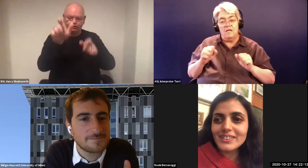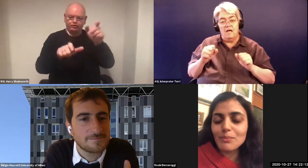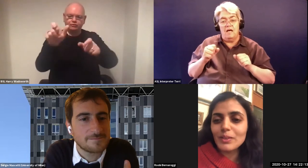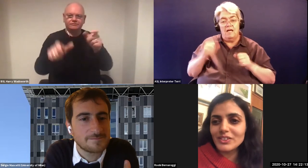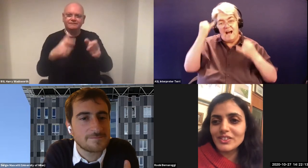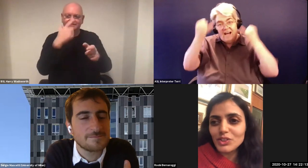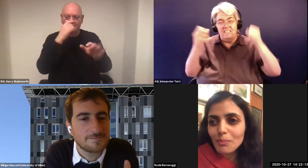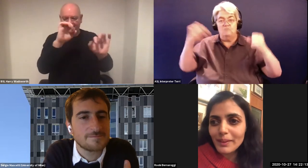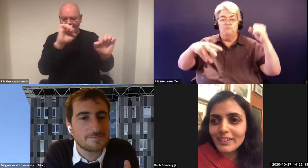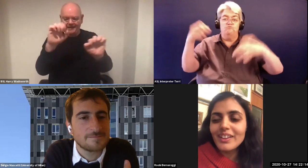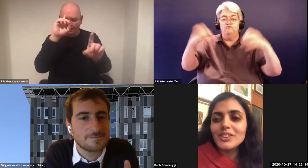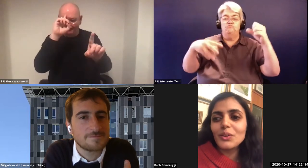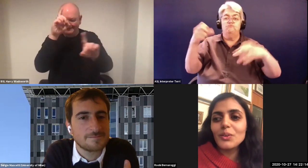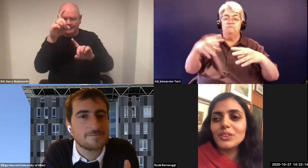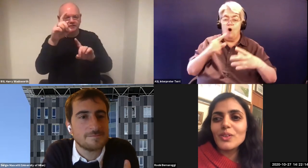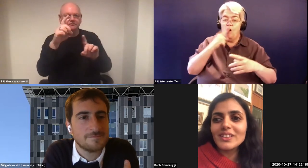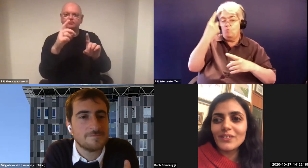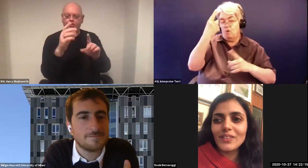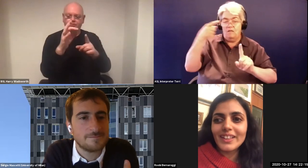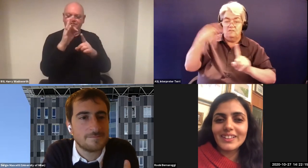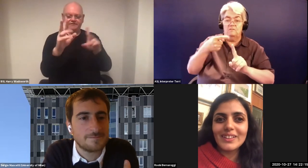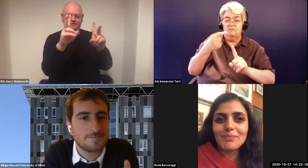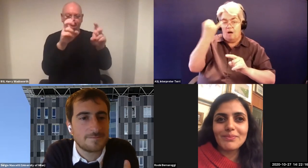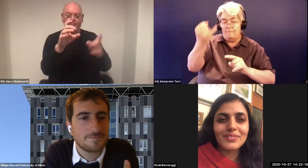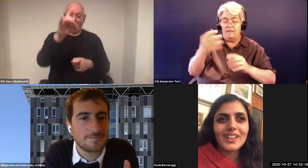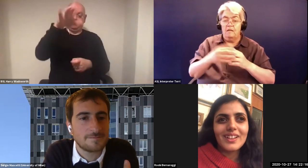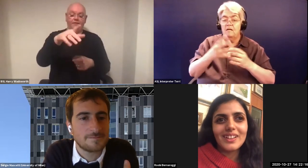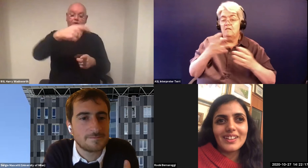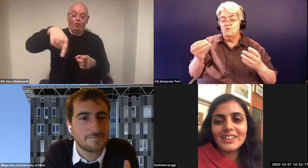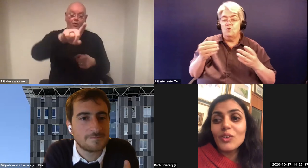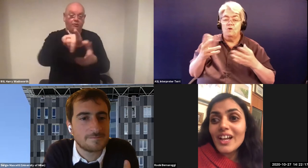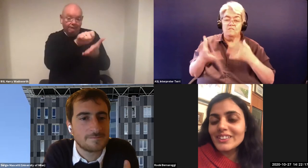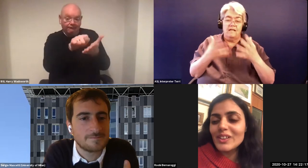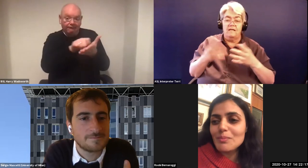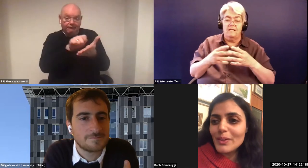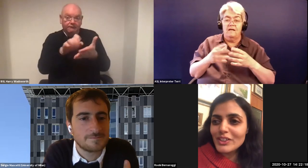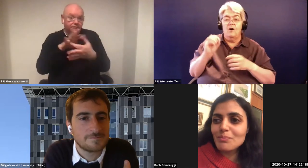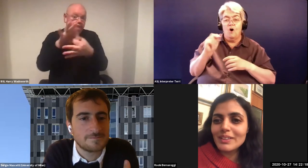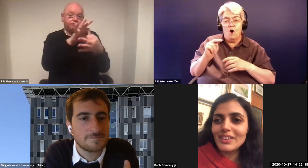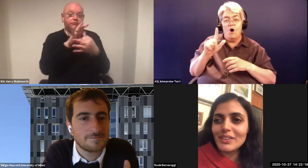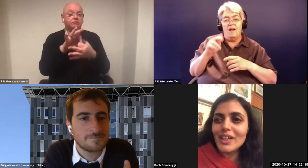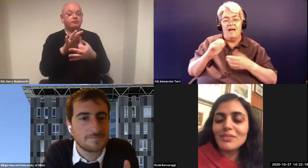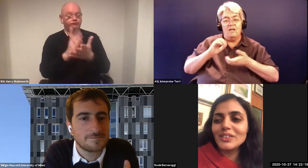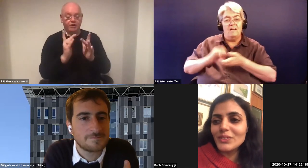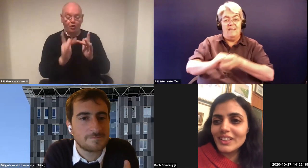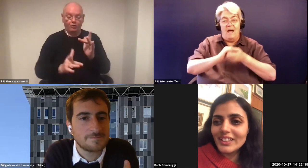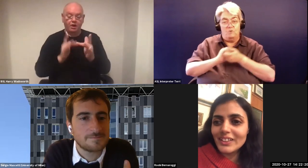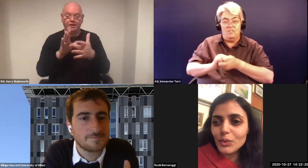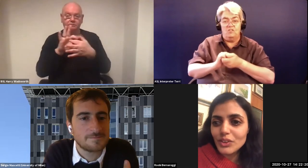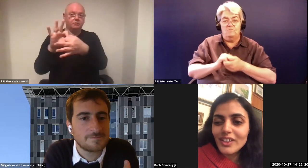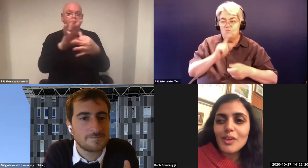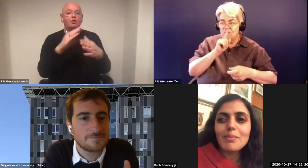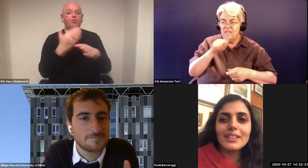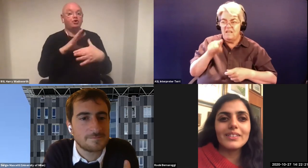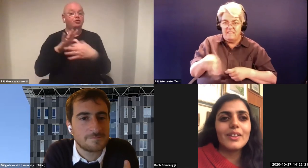about a certain topic so it was like um an online collaboration but I I found it really good but um